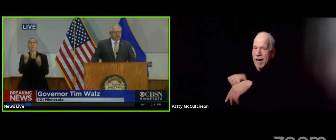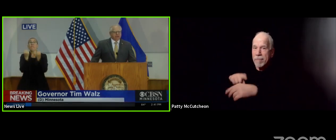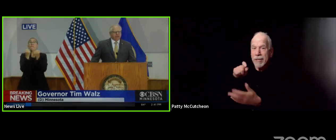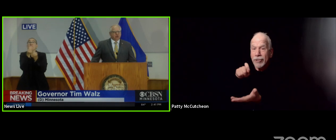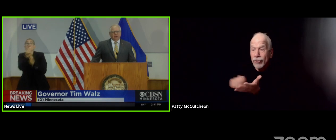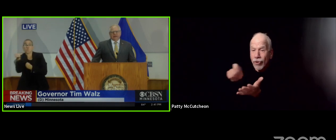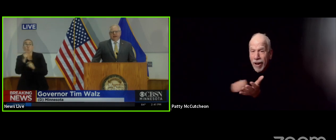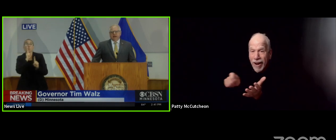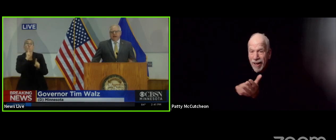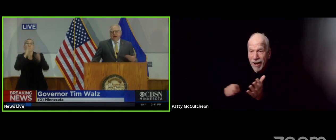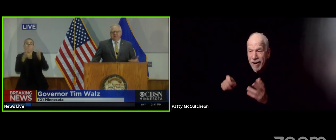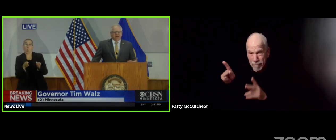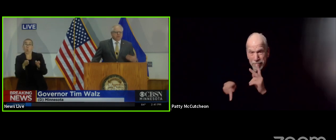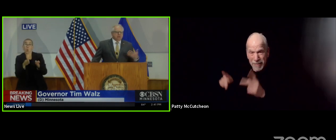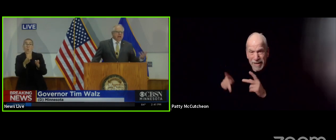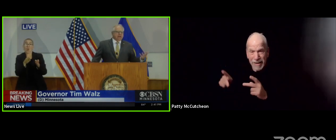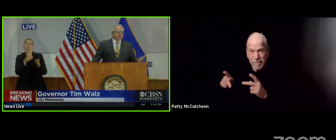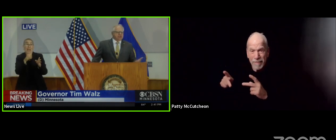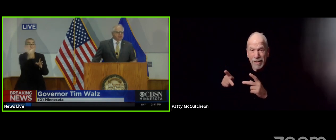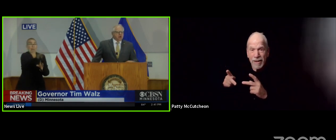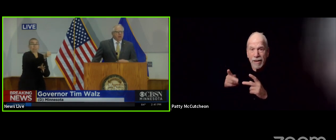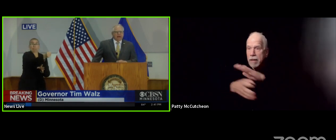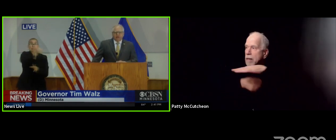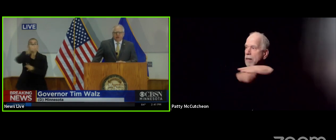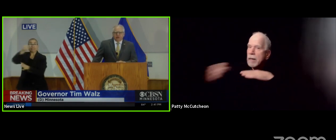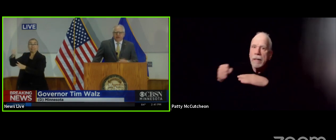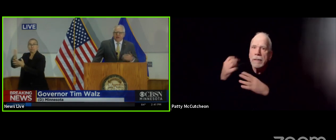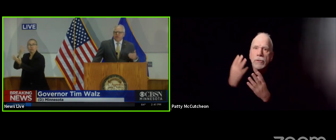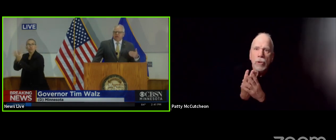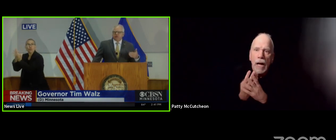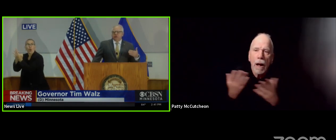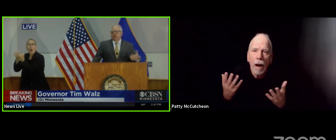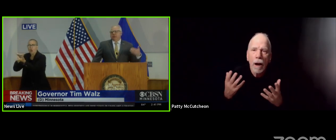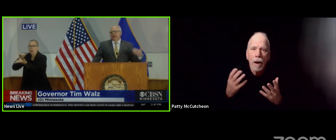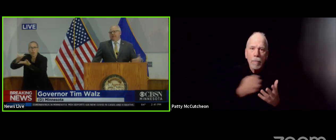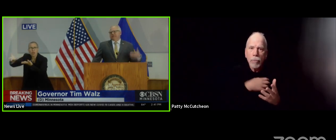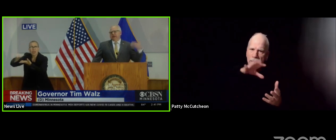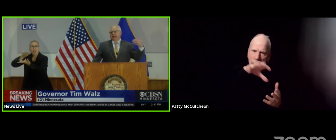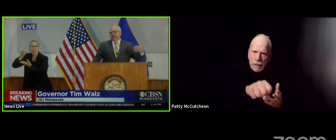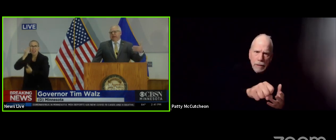TO CORRECT THAT. I'VE ASKED MY AGENCIES TO GO BACK AND LOOK, HOW DO WE MAKE SURE WE DON'T MAKE THAT MISTAKE